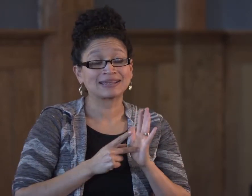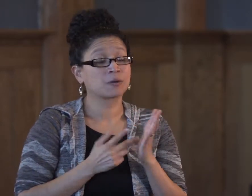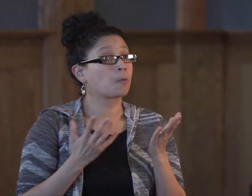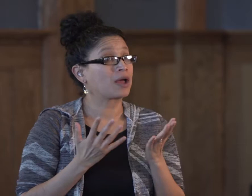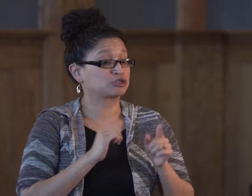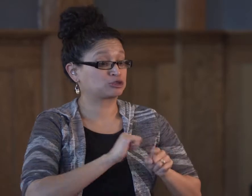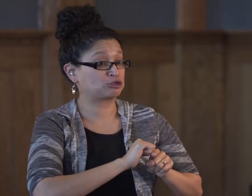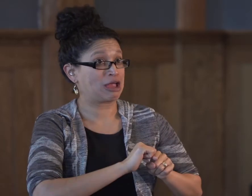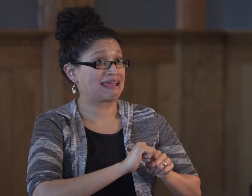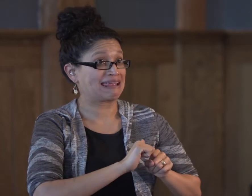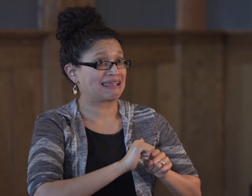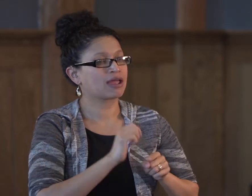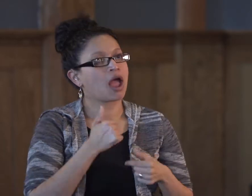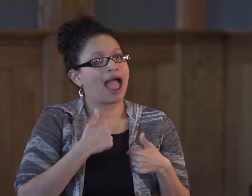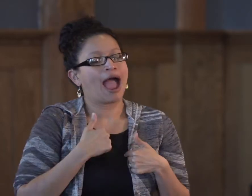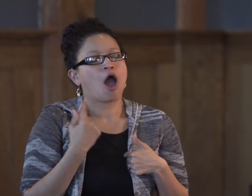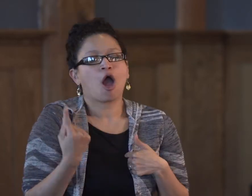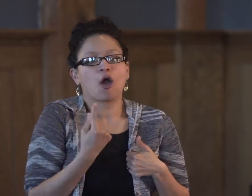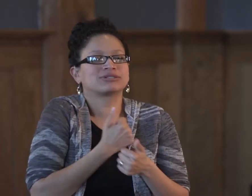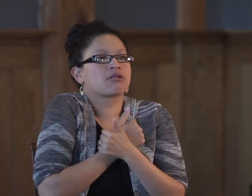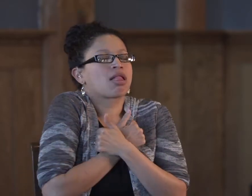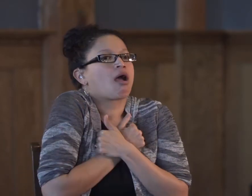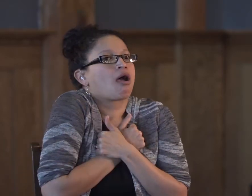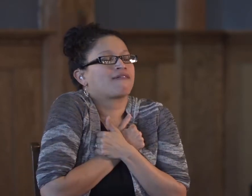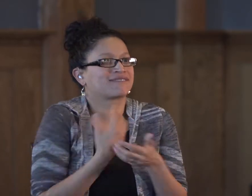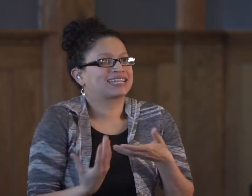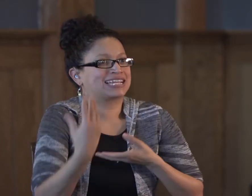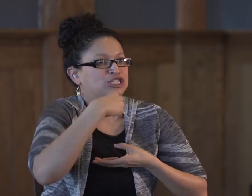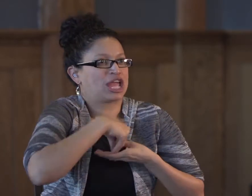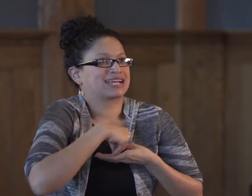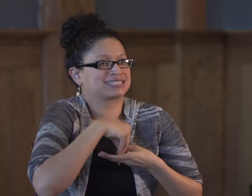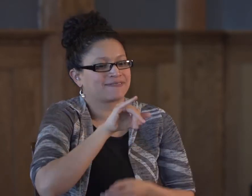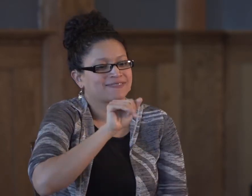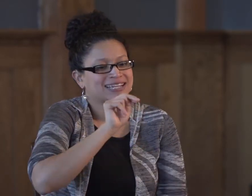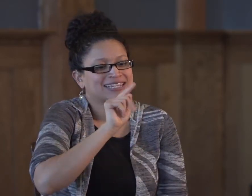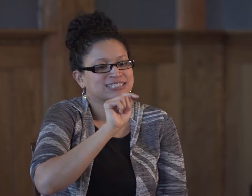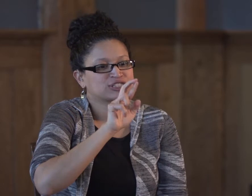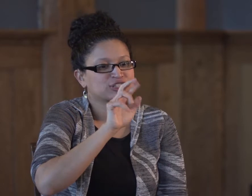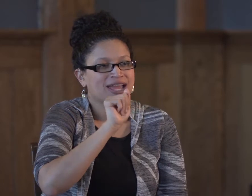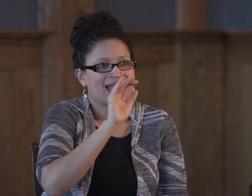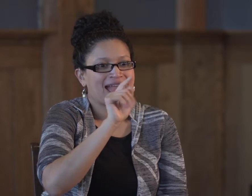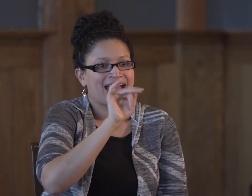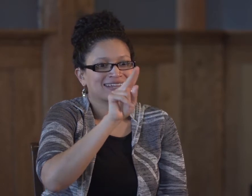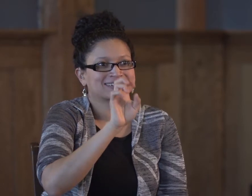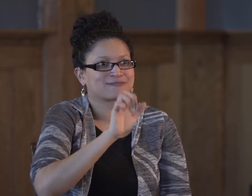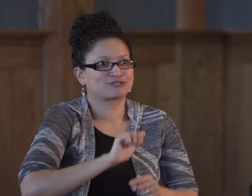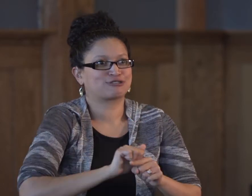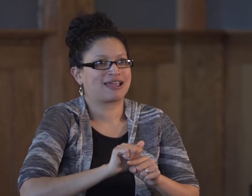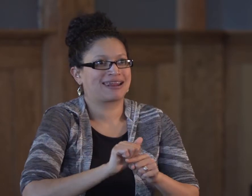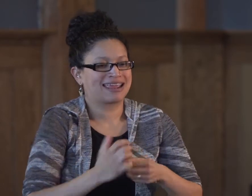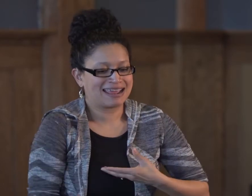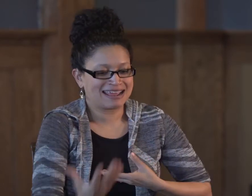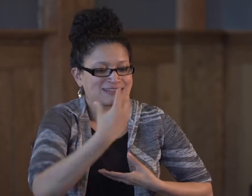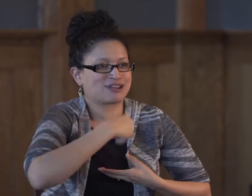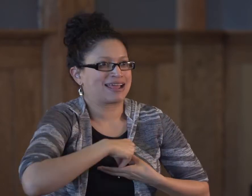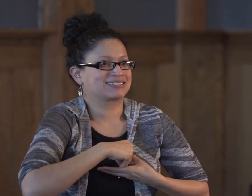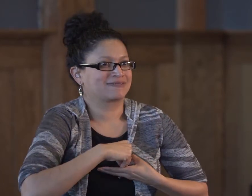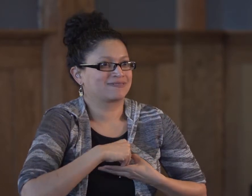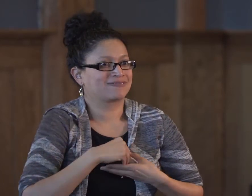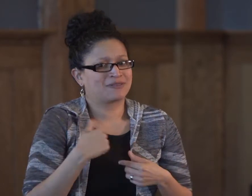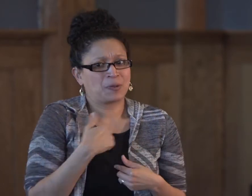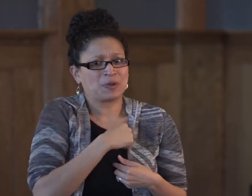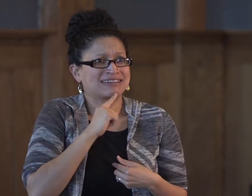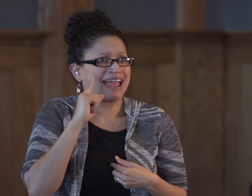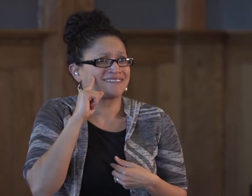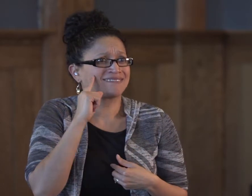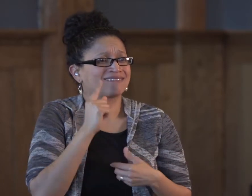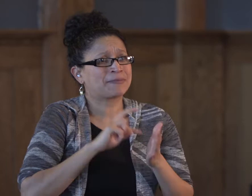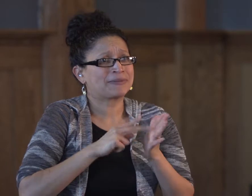To that end, in training we love interactive training. So, any way that we can ensure that